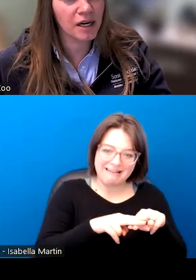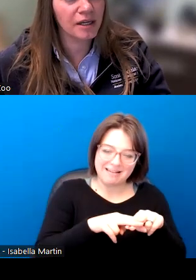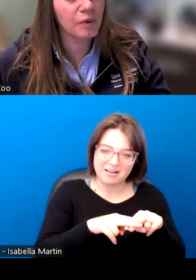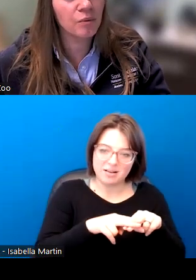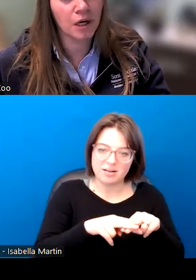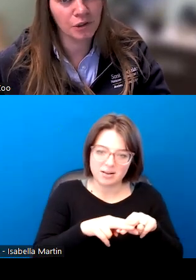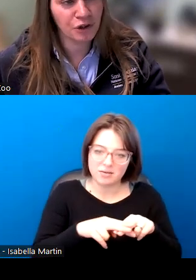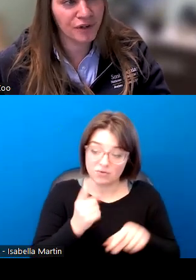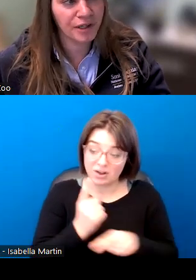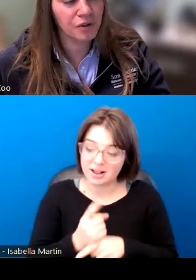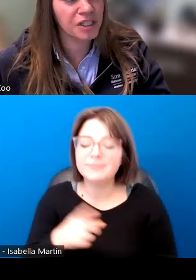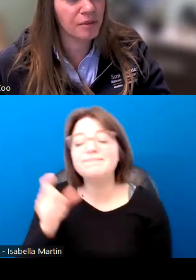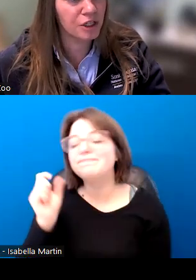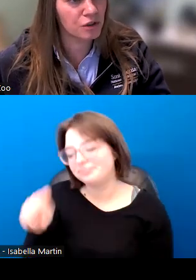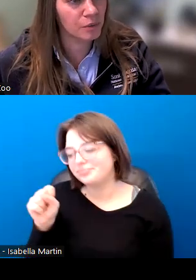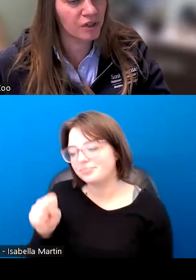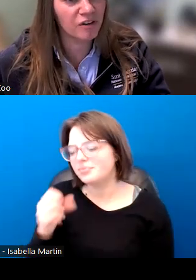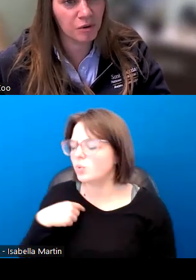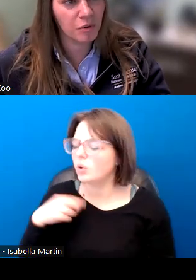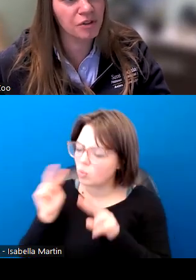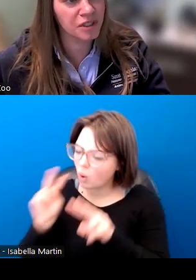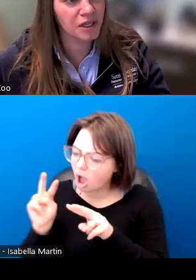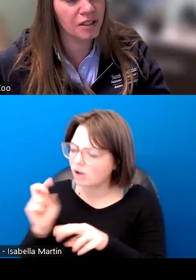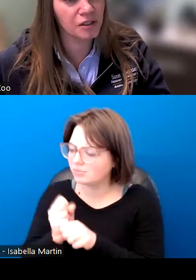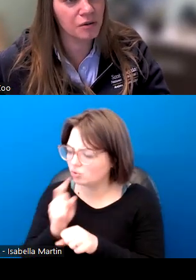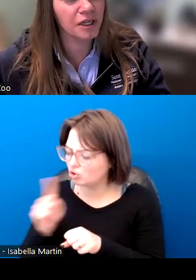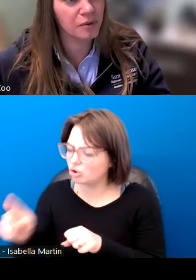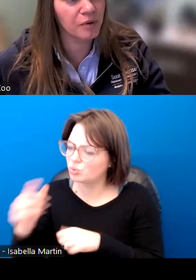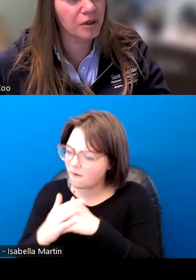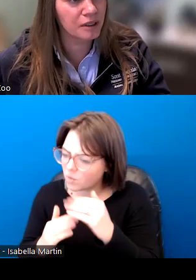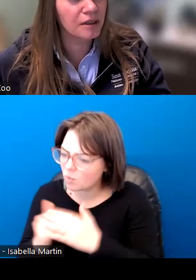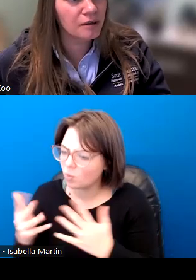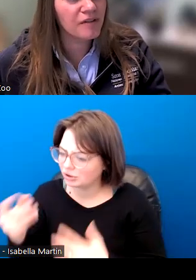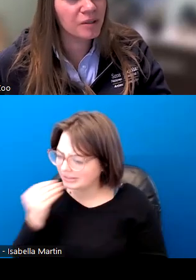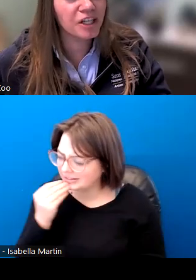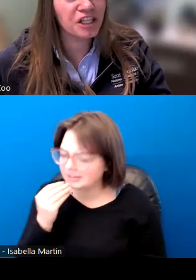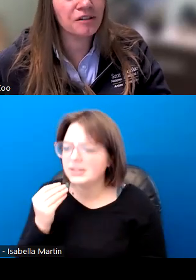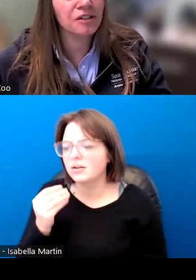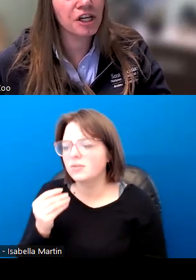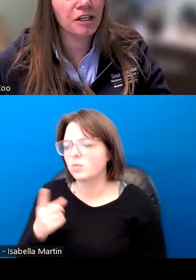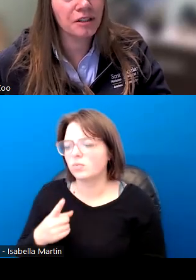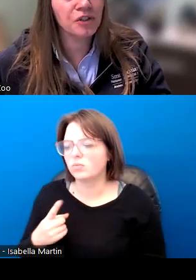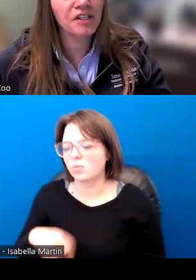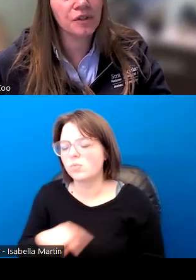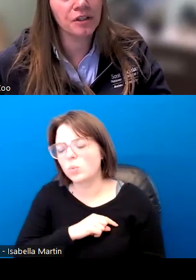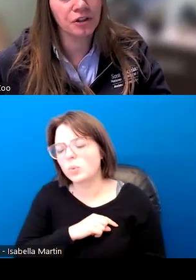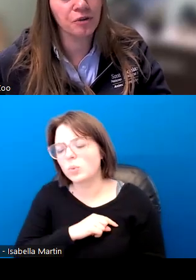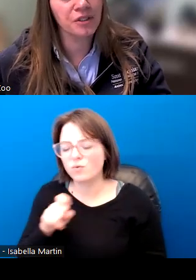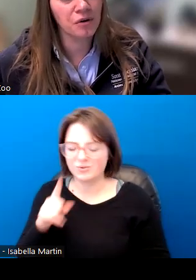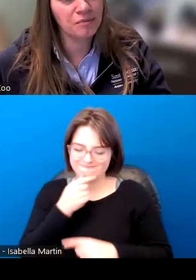diet and we were monitoring her very closely and making sure that we were comfortable with what she was getting so yeah we were having to make chase a choice for the group as a whole.